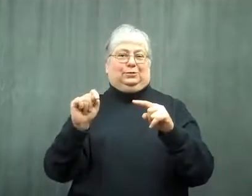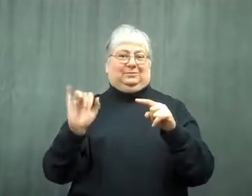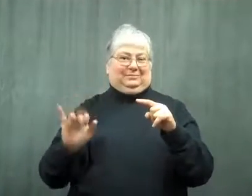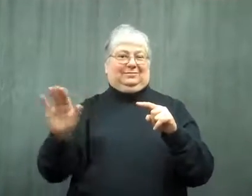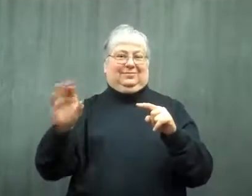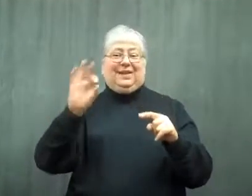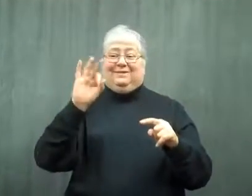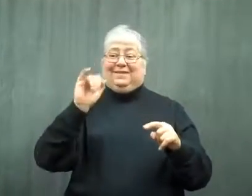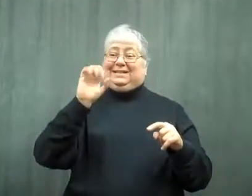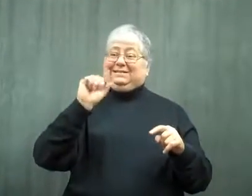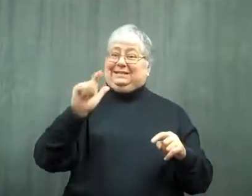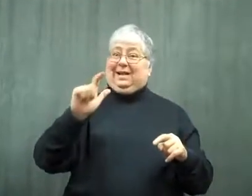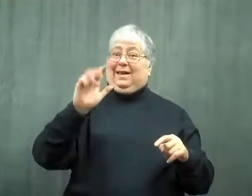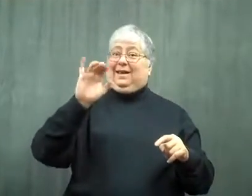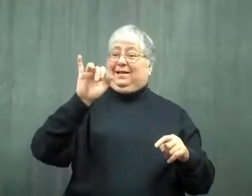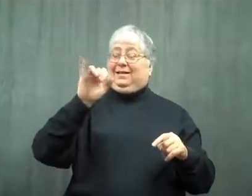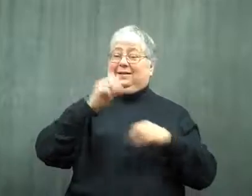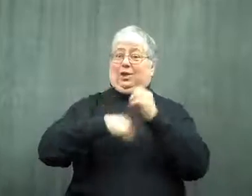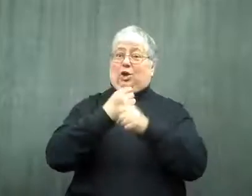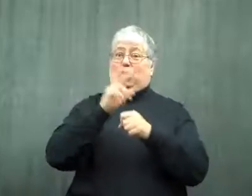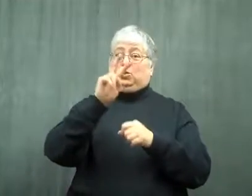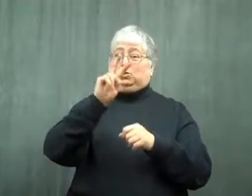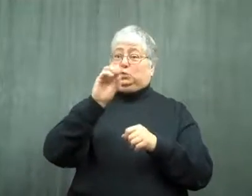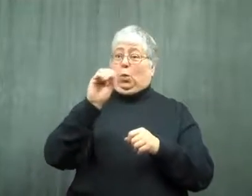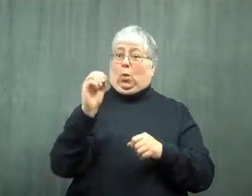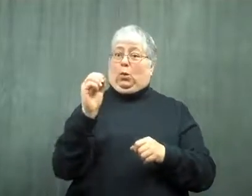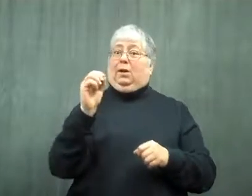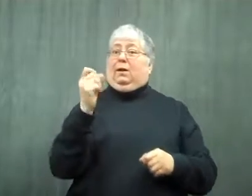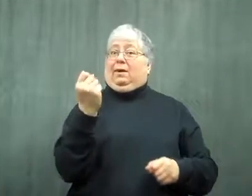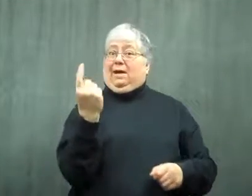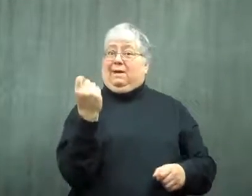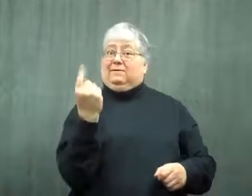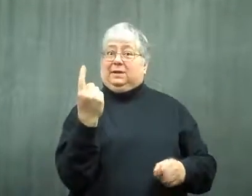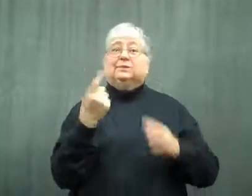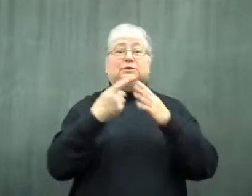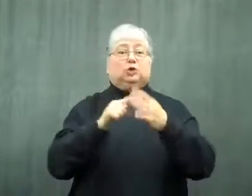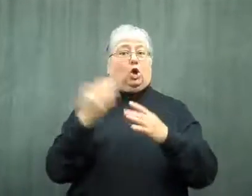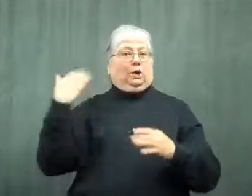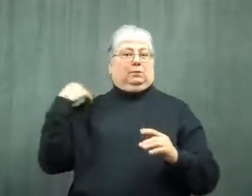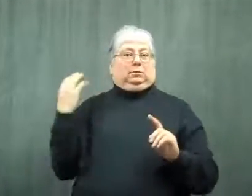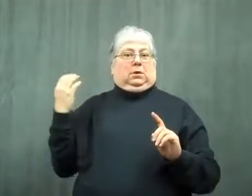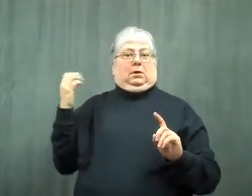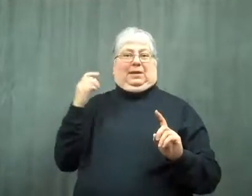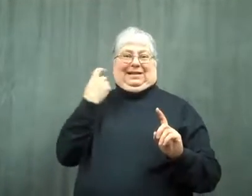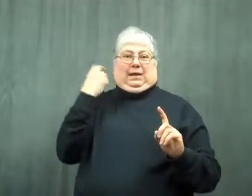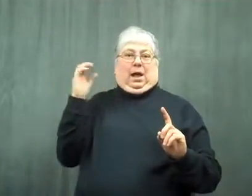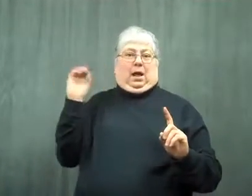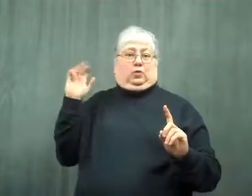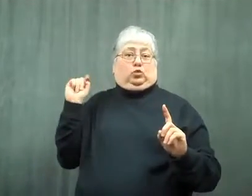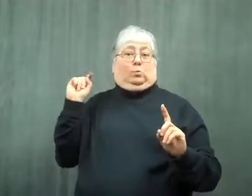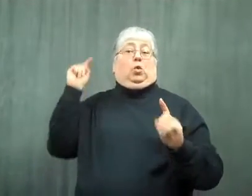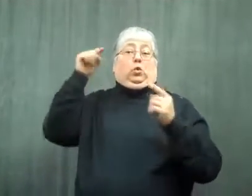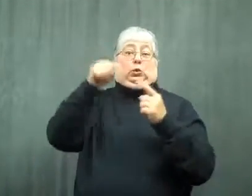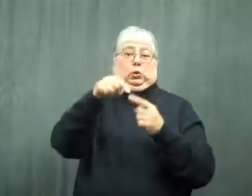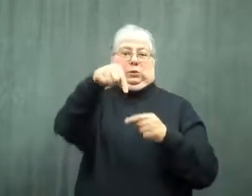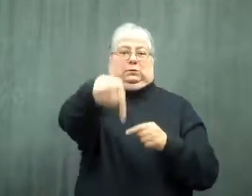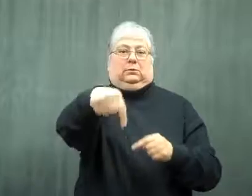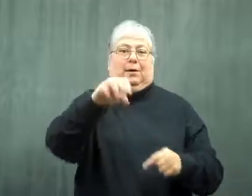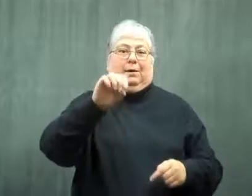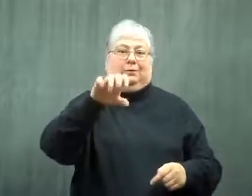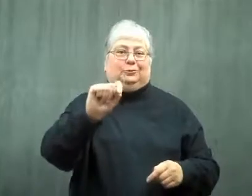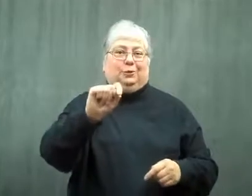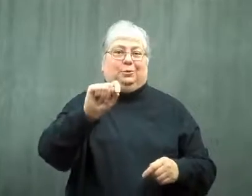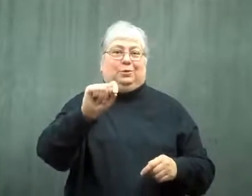Fiscal year 2011 started last October, and will go to this coming October.